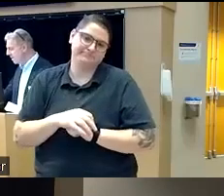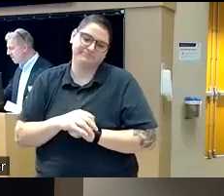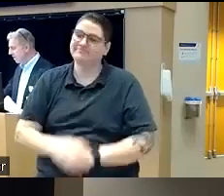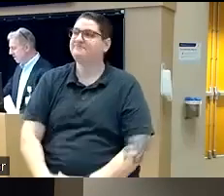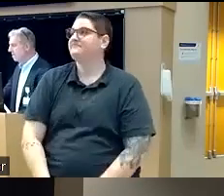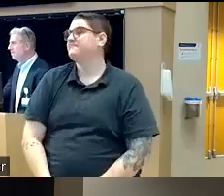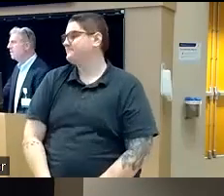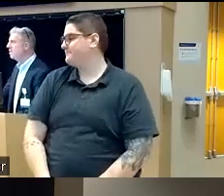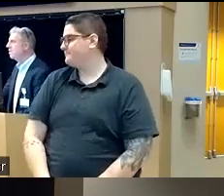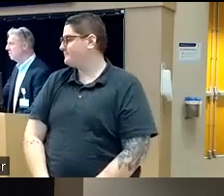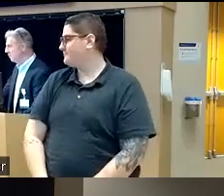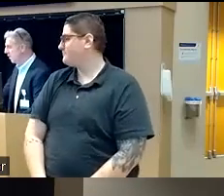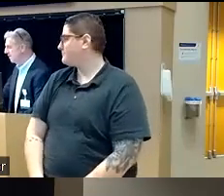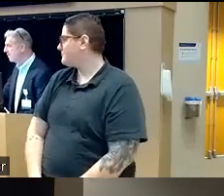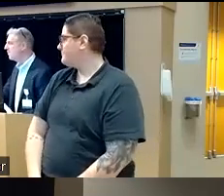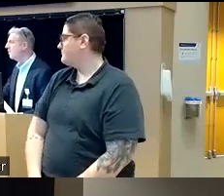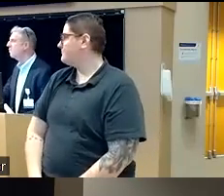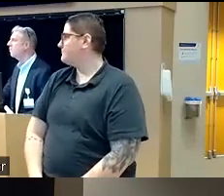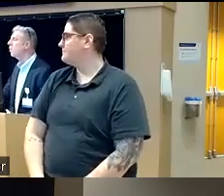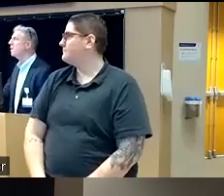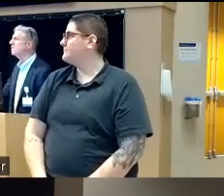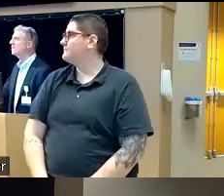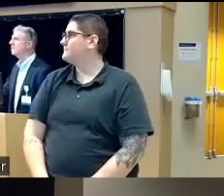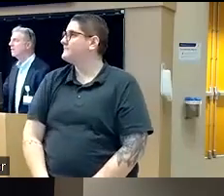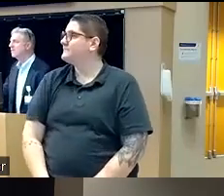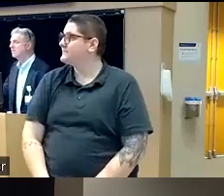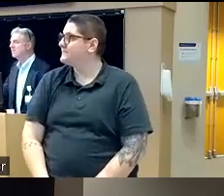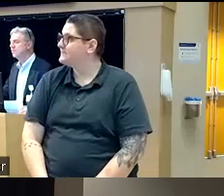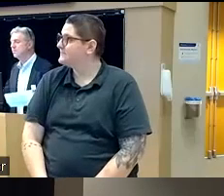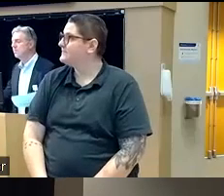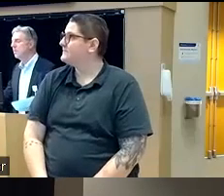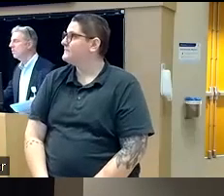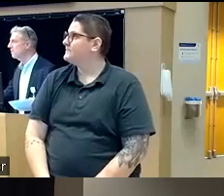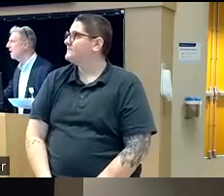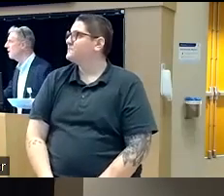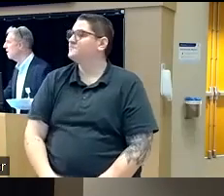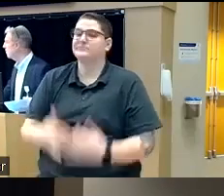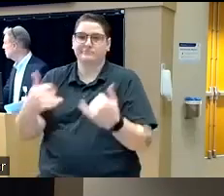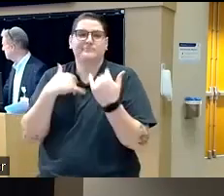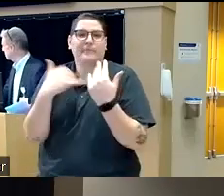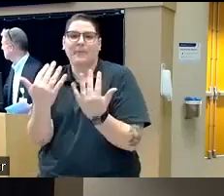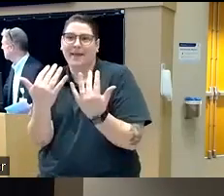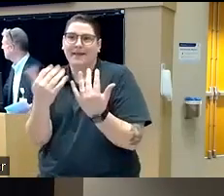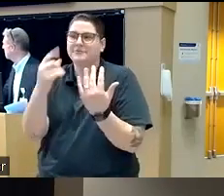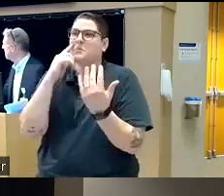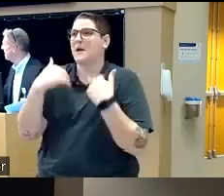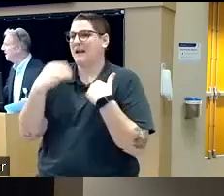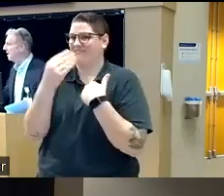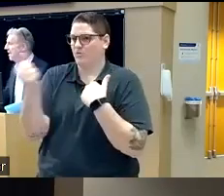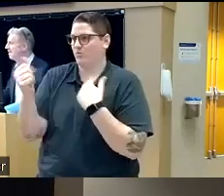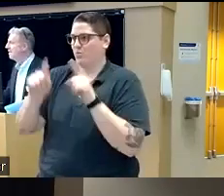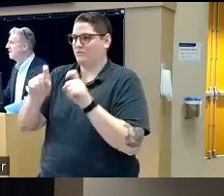um in waiting for some points and questions to be posed I had a couple just teed up and